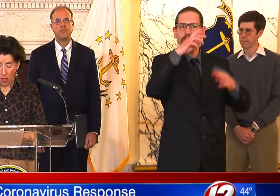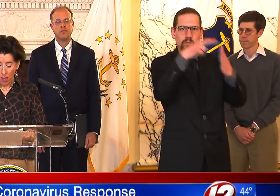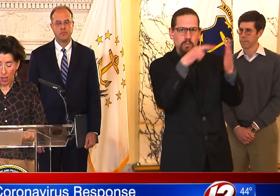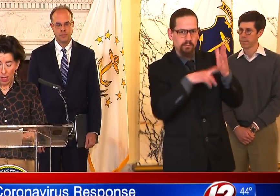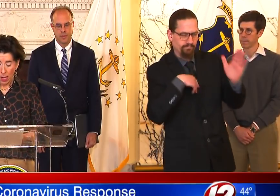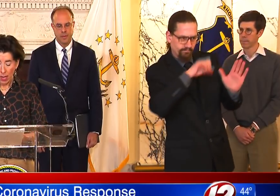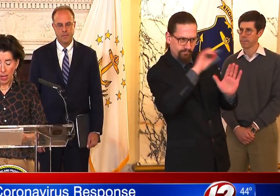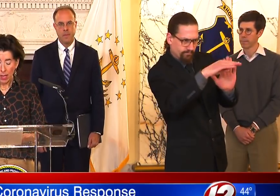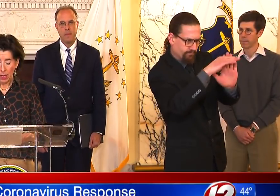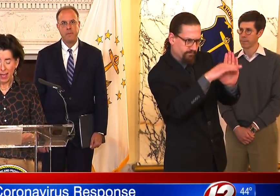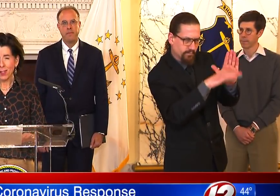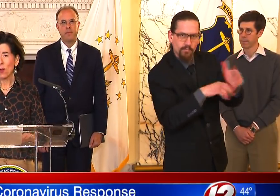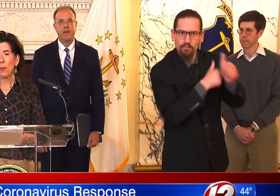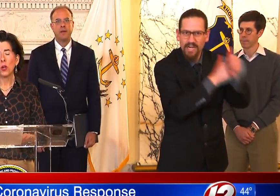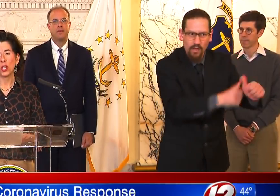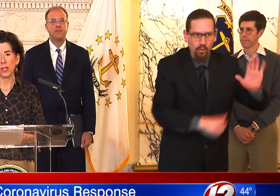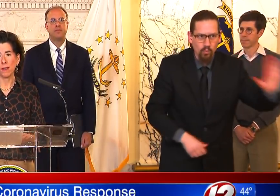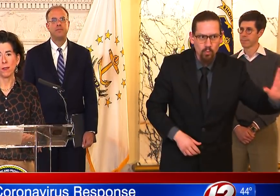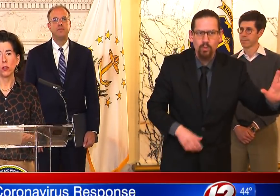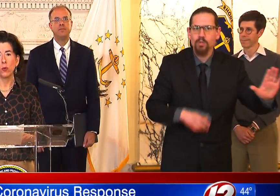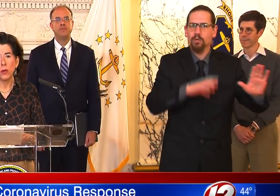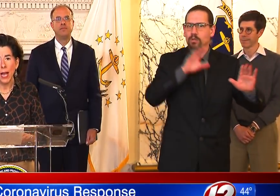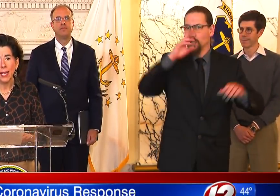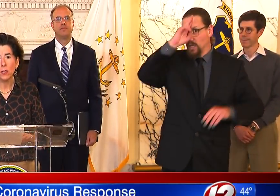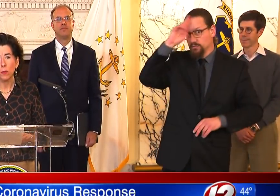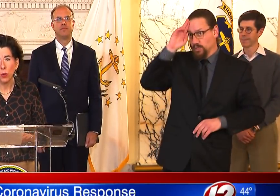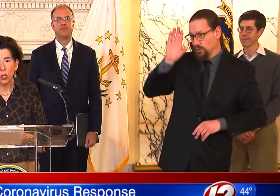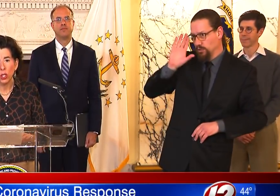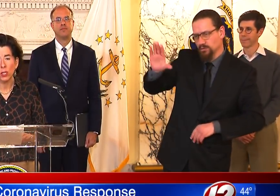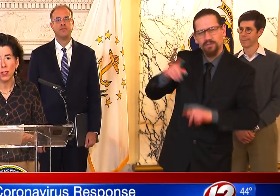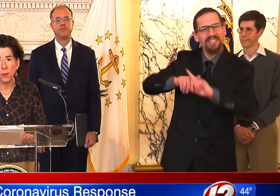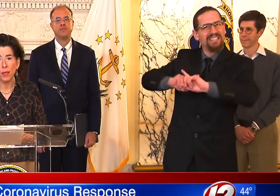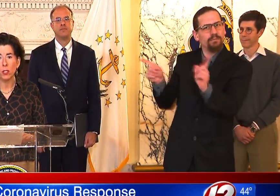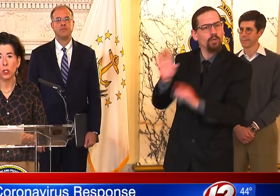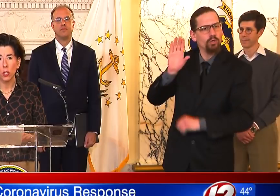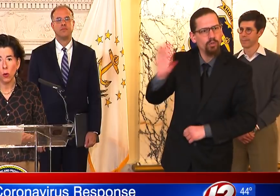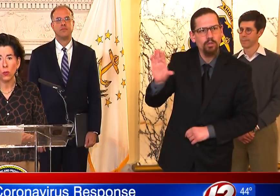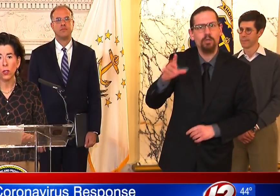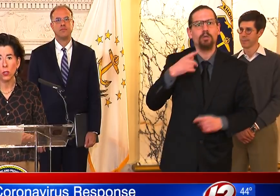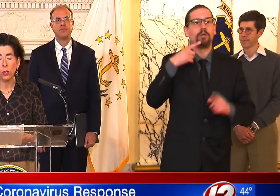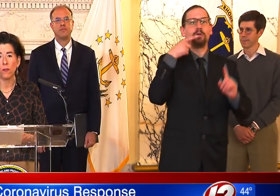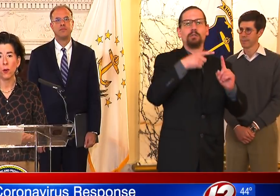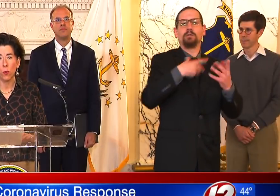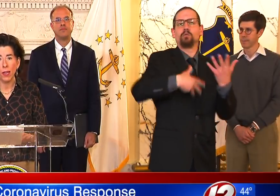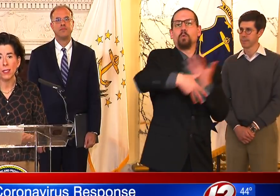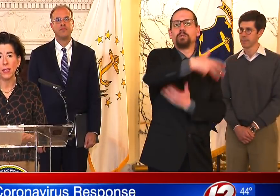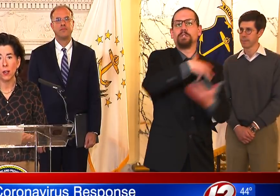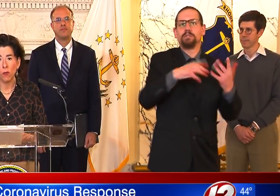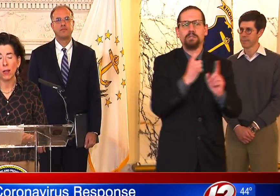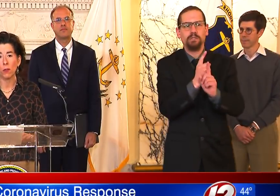COMPLIANCE. WE ALL HAVE TO DO A BETTER JOB OF COMPLYING TO THE RULES.